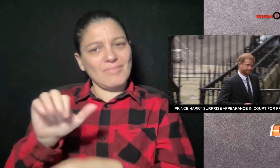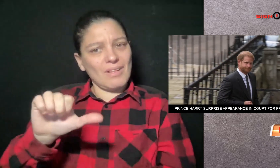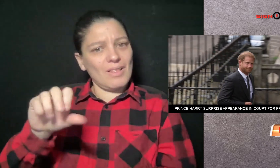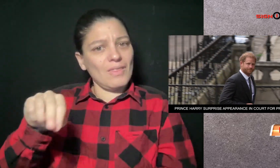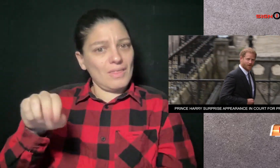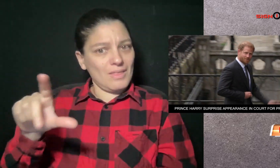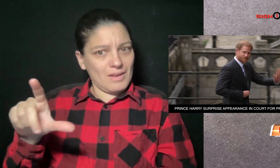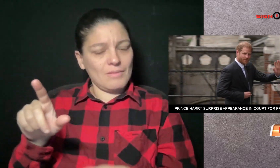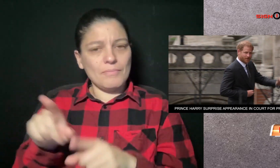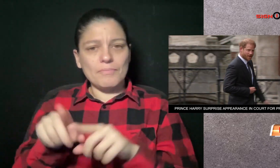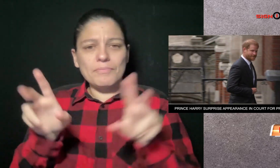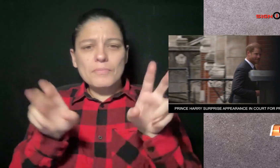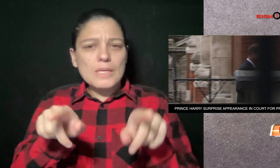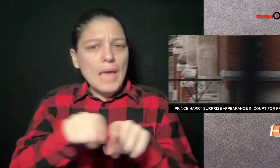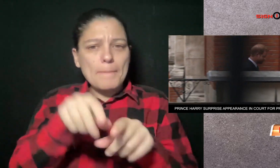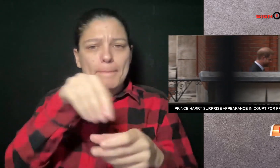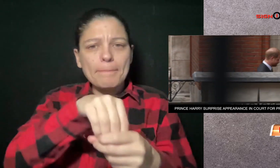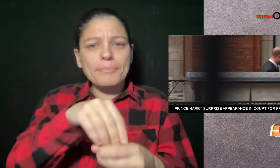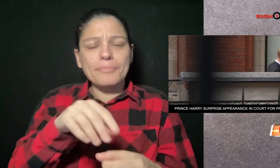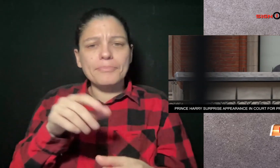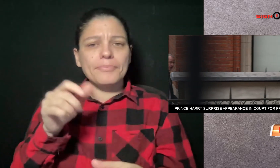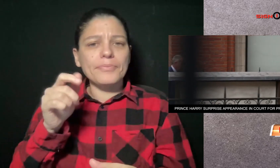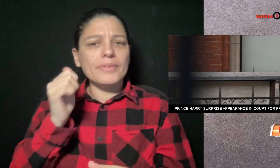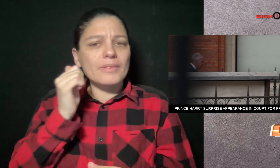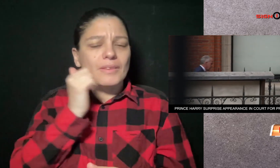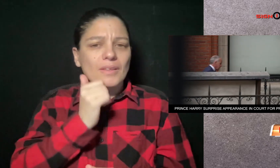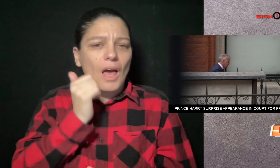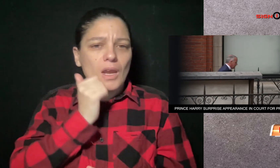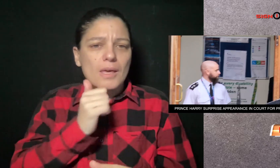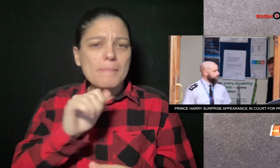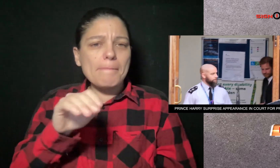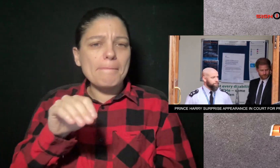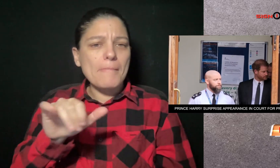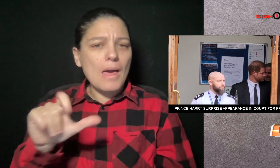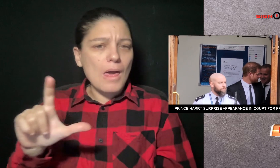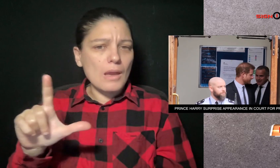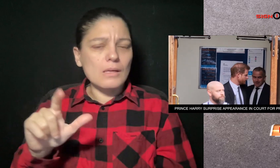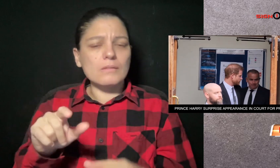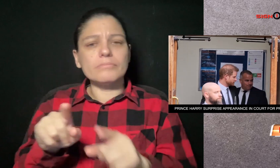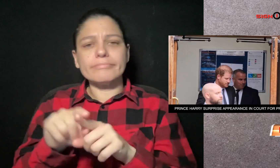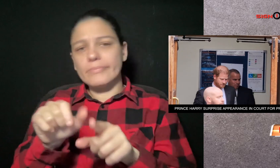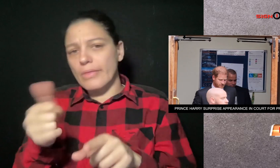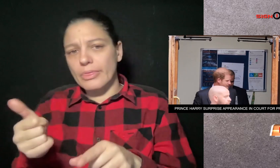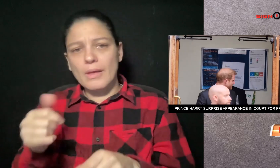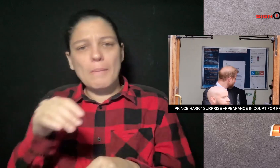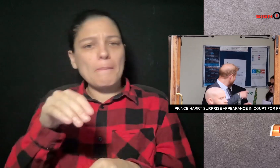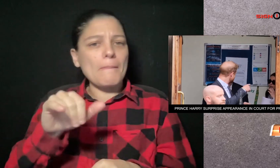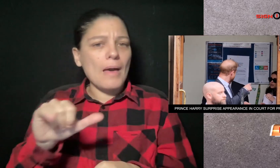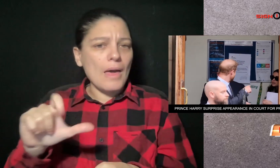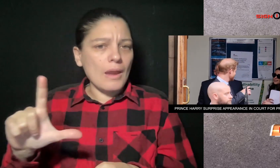gross breaches of privacy carried out by journalists or private investigators working on behalf